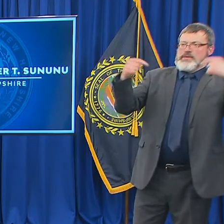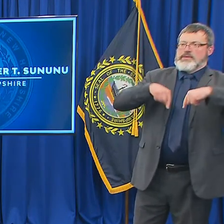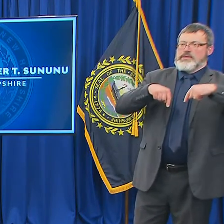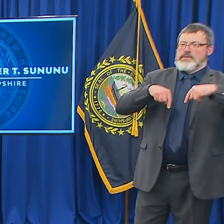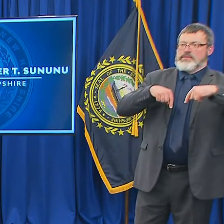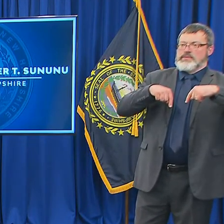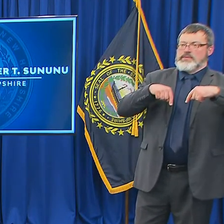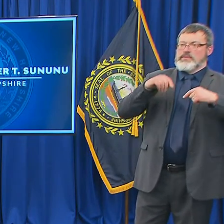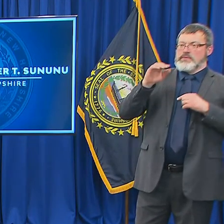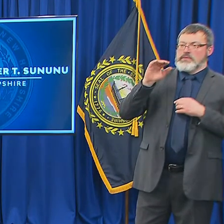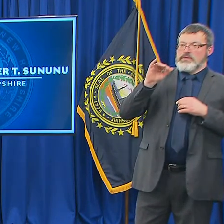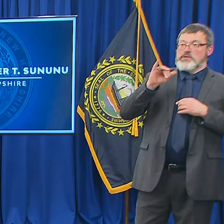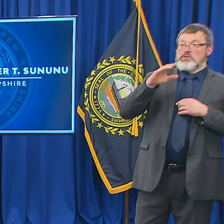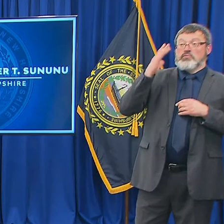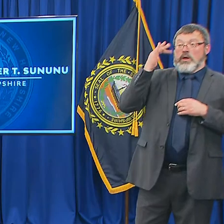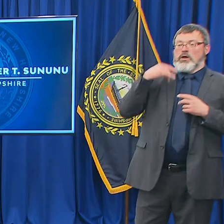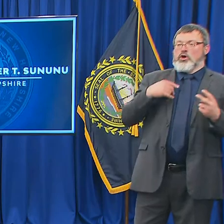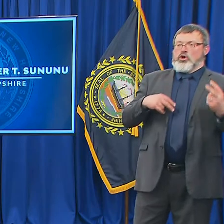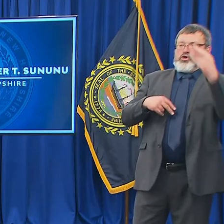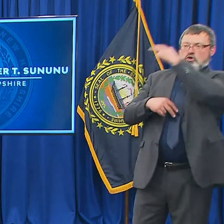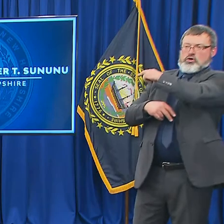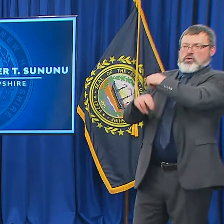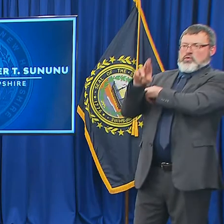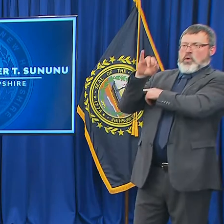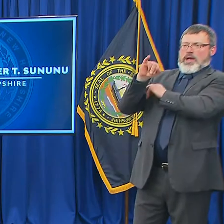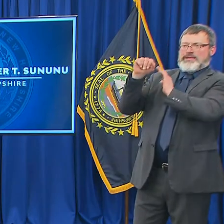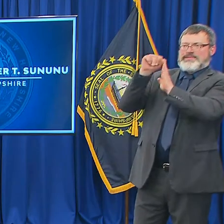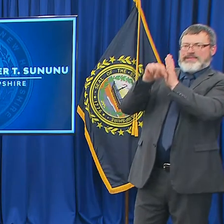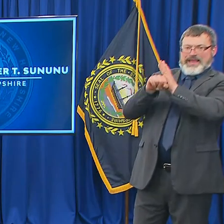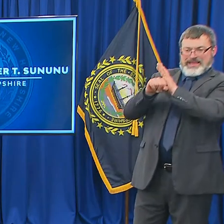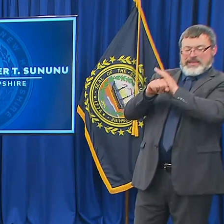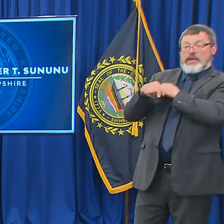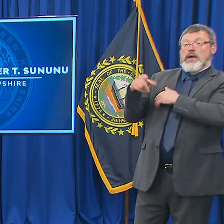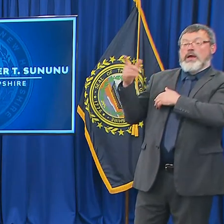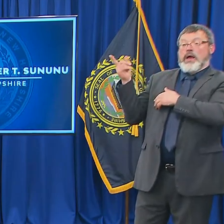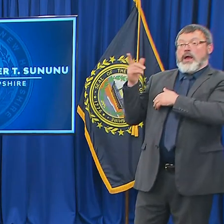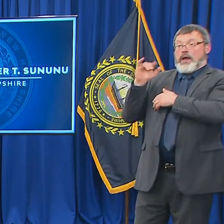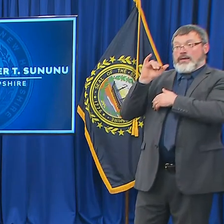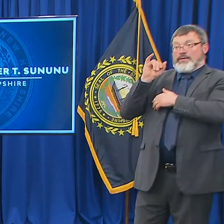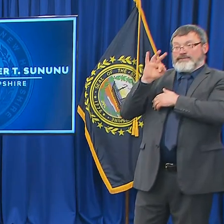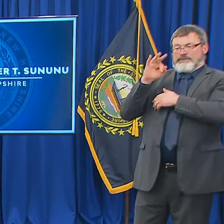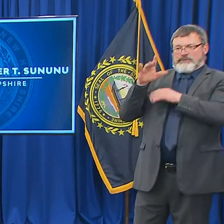that you mentioned Maryland or whatever might be. But if you cannot socially distance from others outside